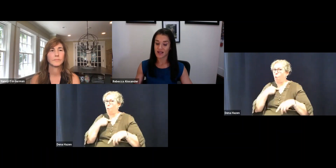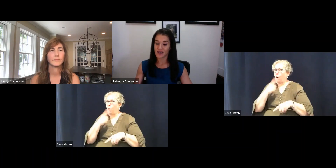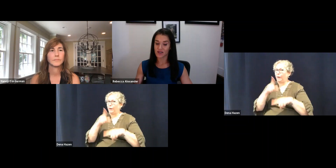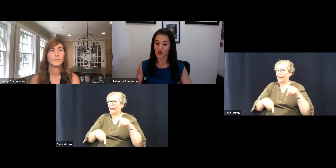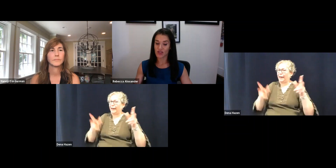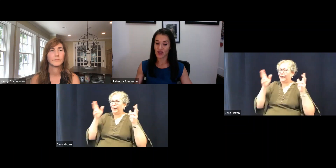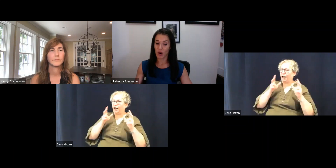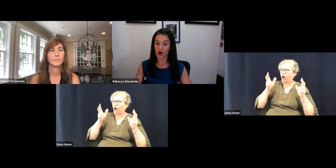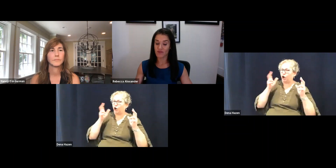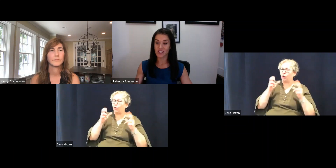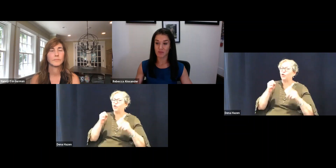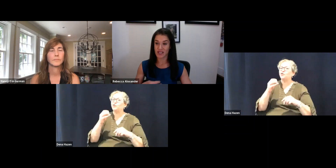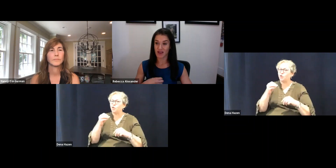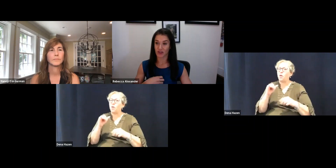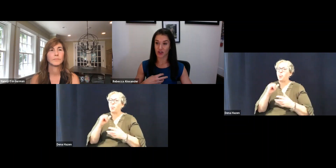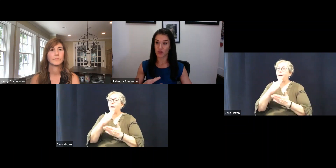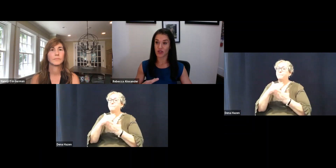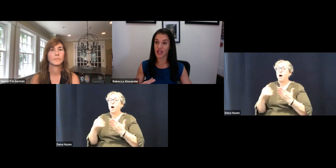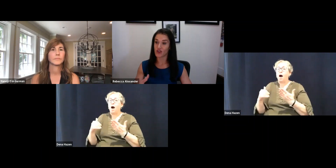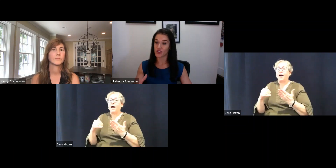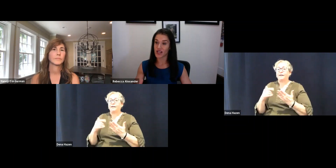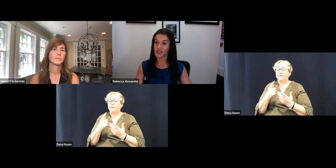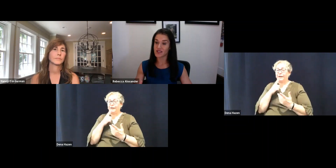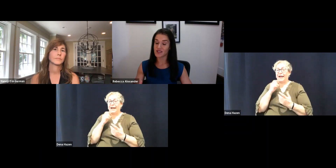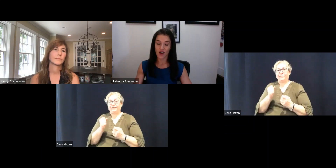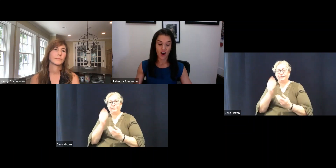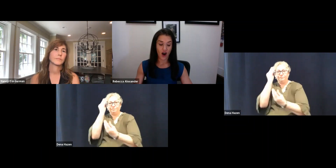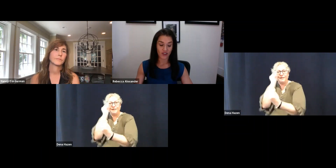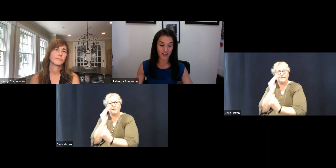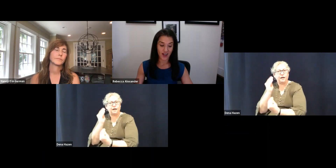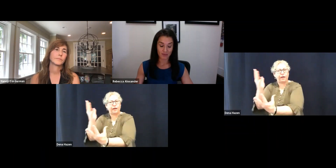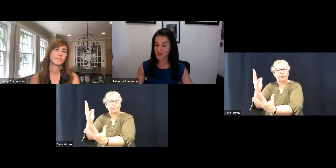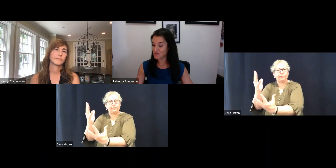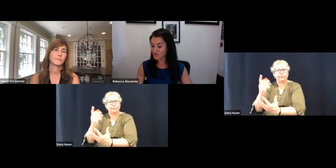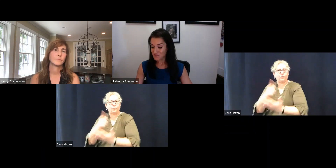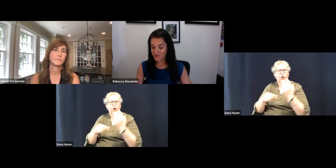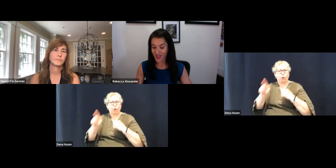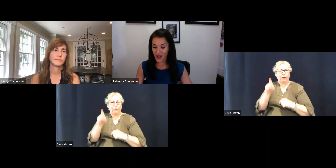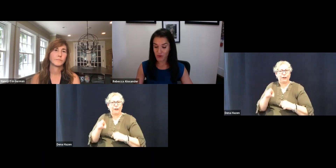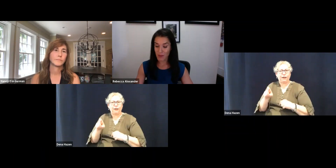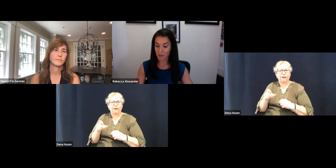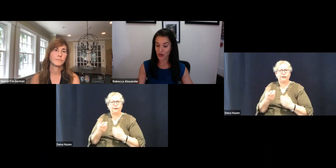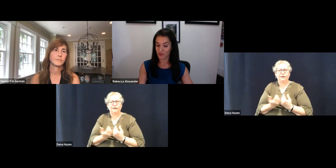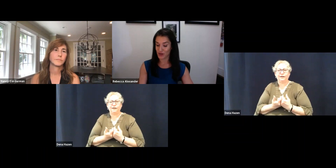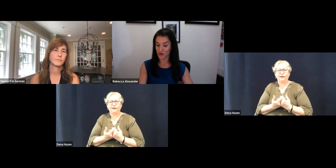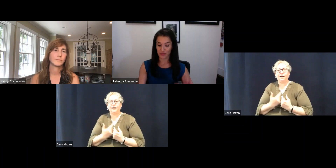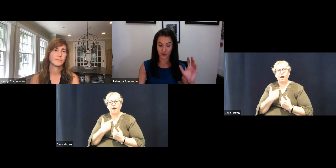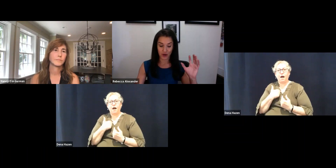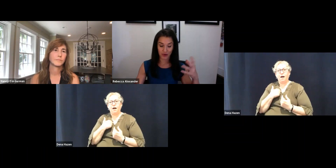And so I think part of it is being able to communicate your needs. Oftentimes I remember before, when